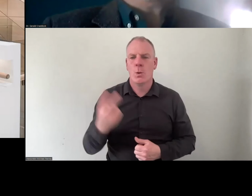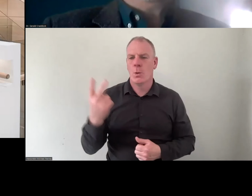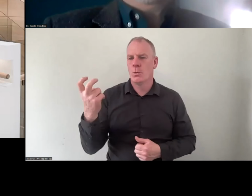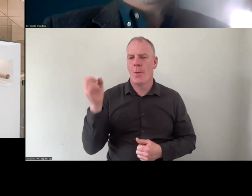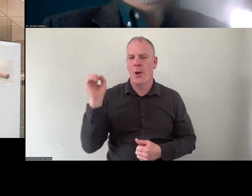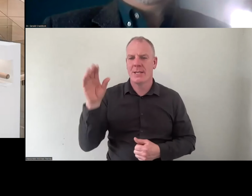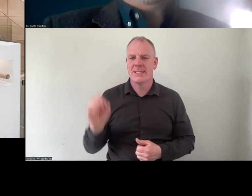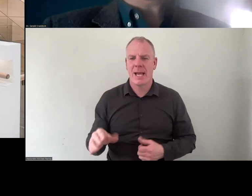PÁDRAIG: Thank you.